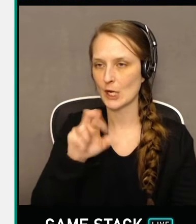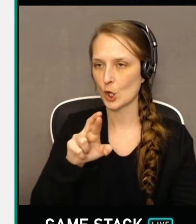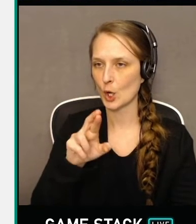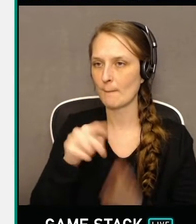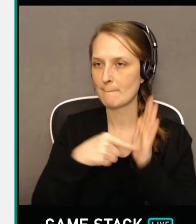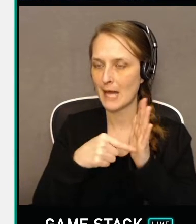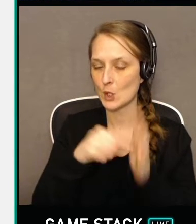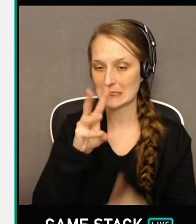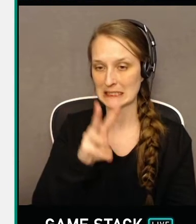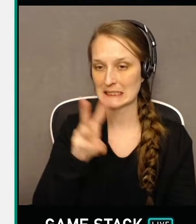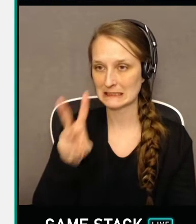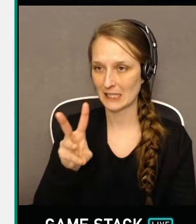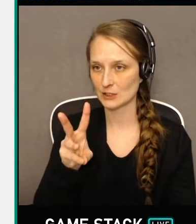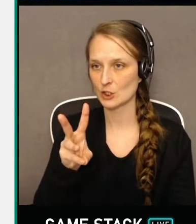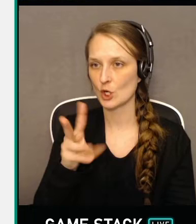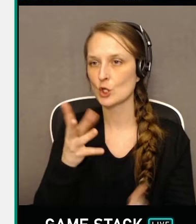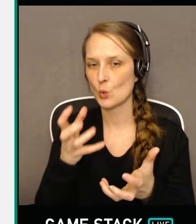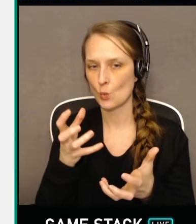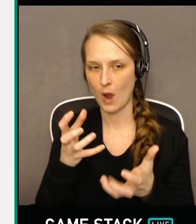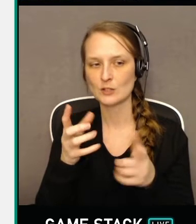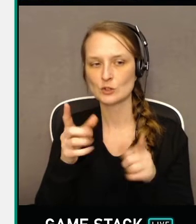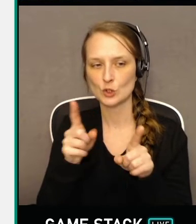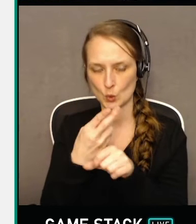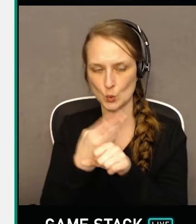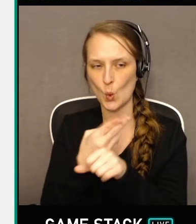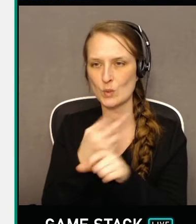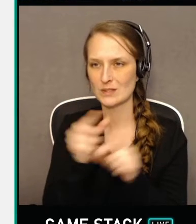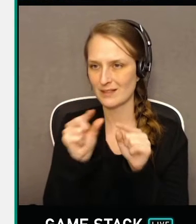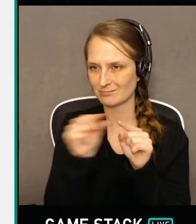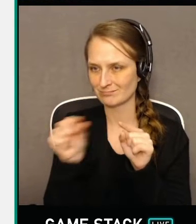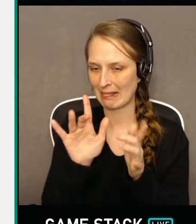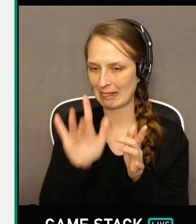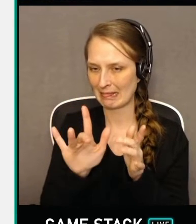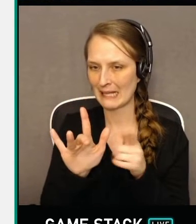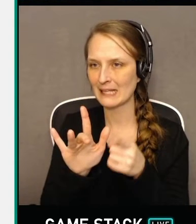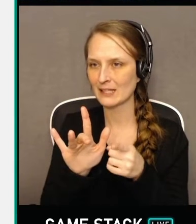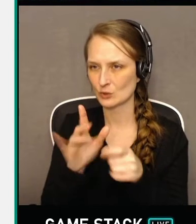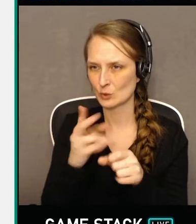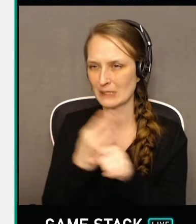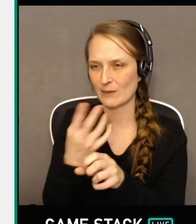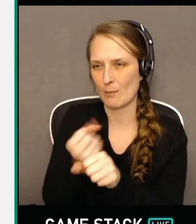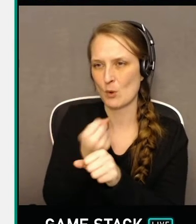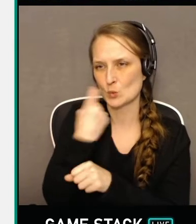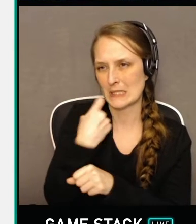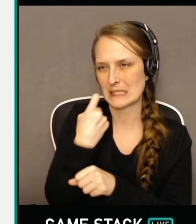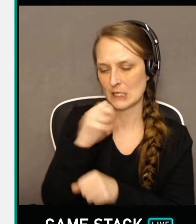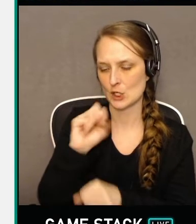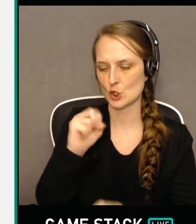You’ll also want to go to AKA dot MS Slash ECHL to get the latest shader compiler.